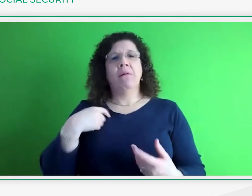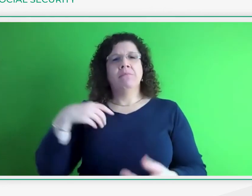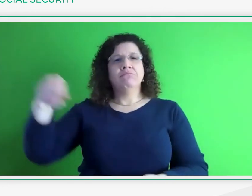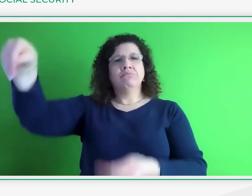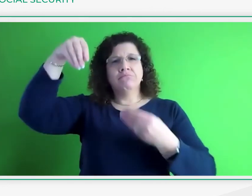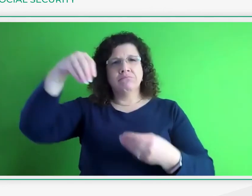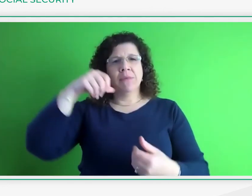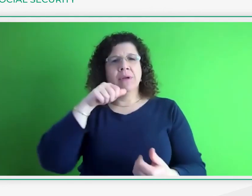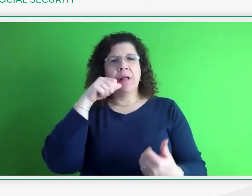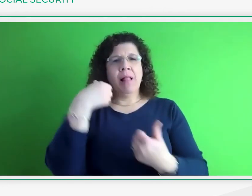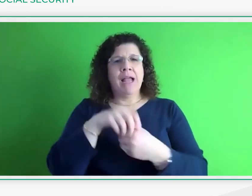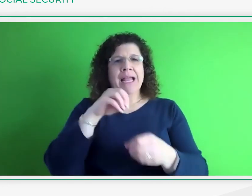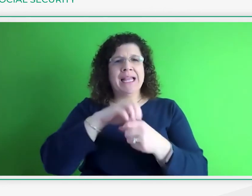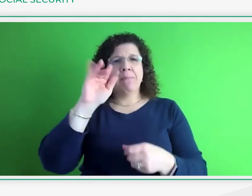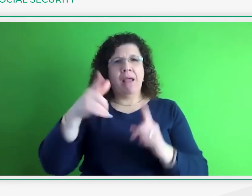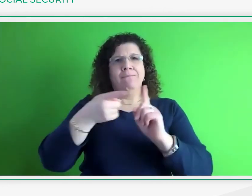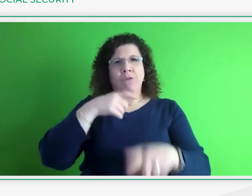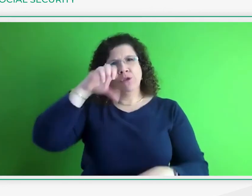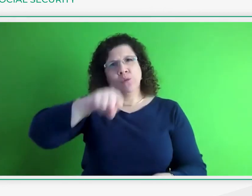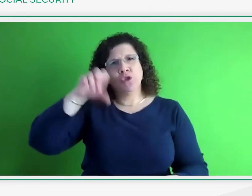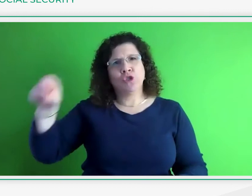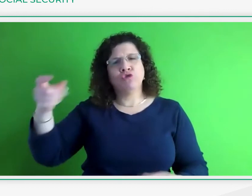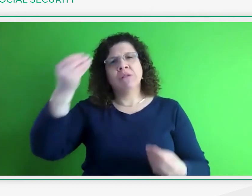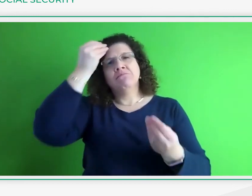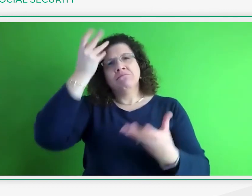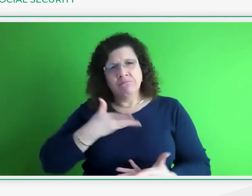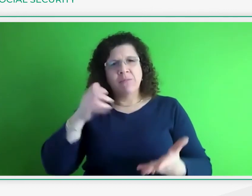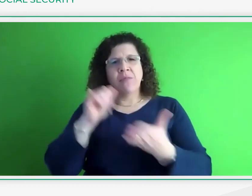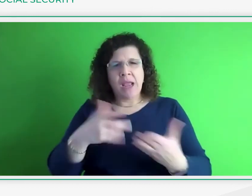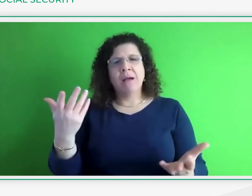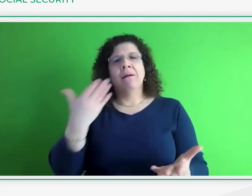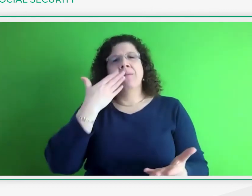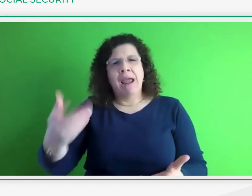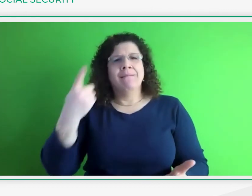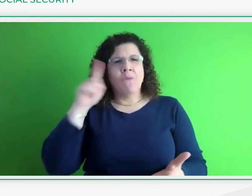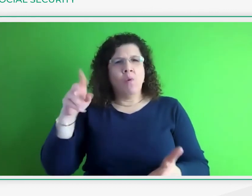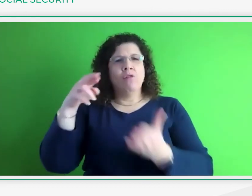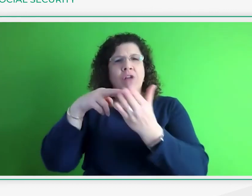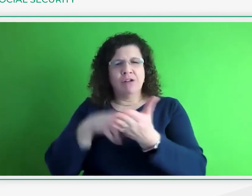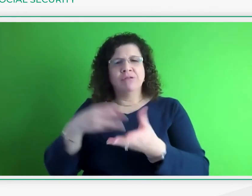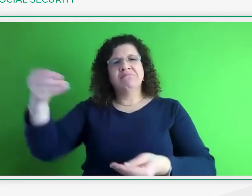my information. So I got a letter in the mail from Social Security letting me know, “Hey, thank you